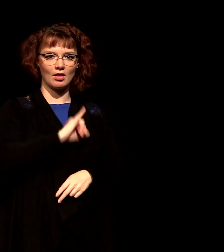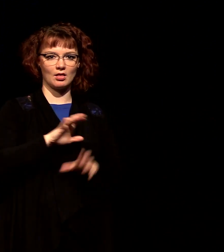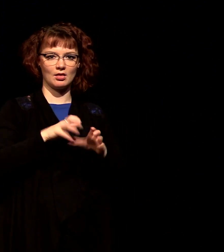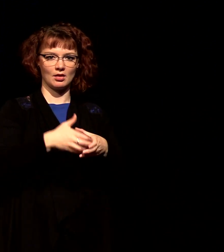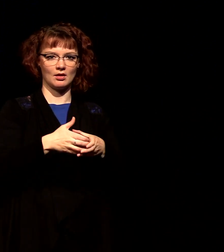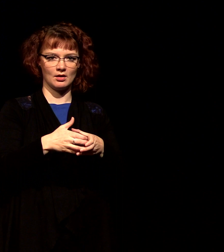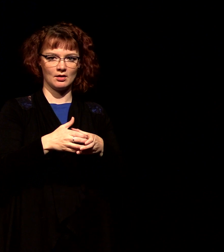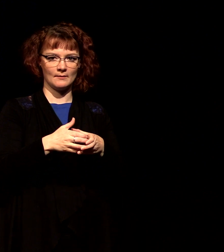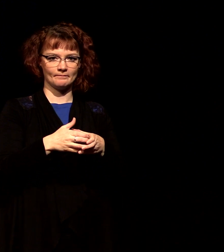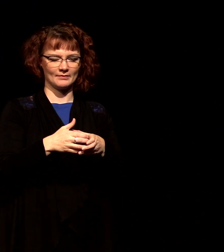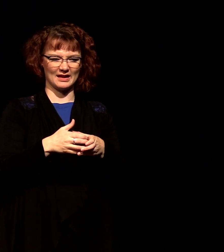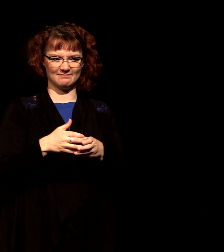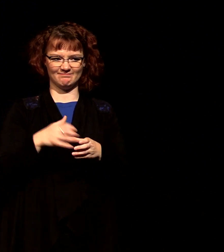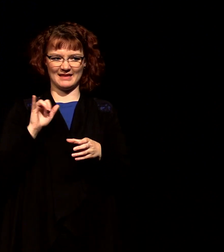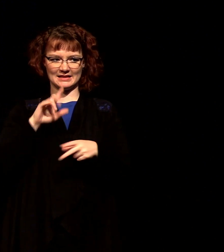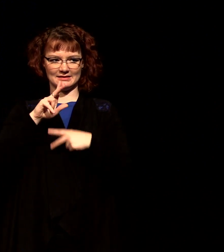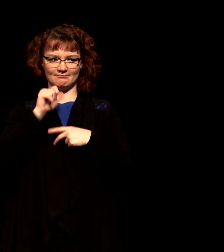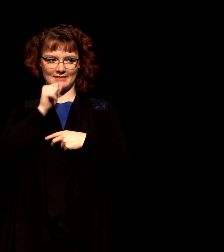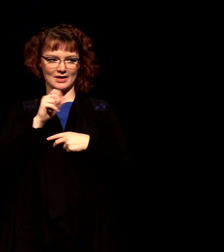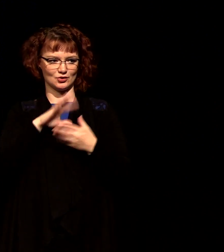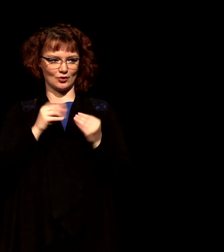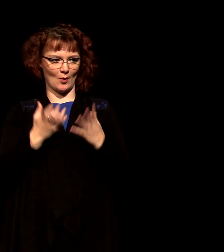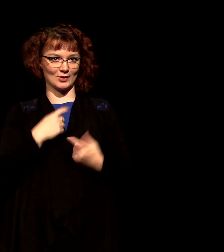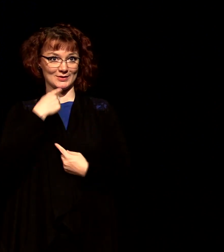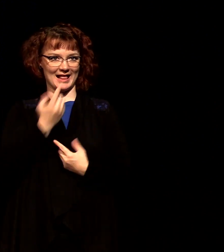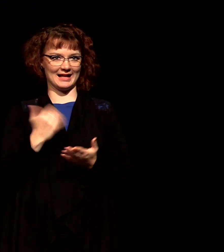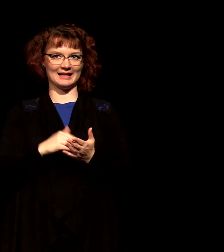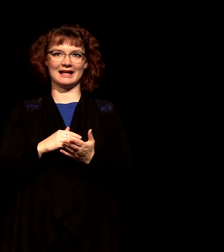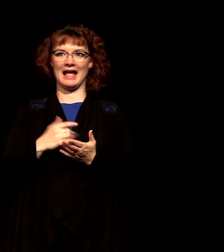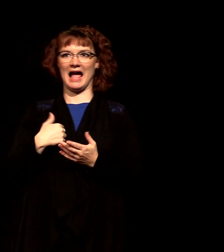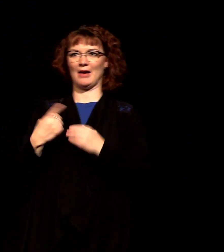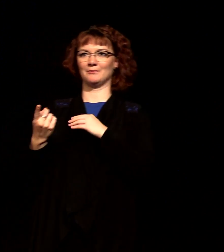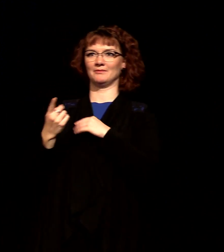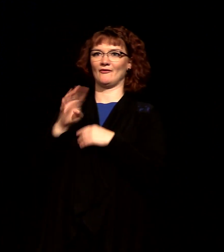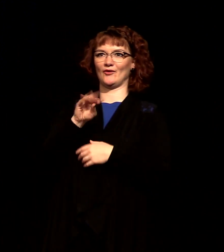alone, and neither are we. So, what might it look like to